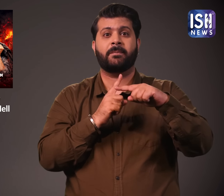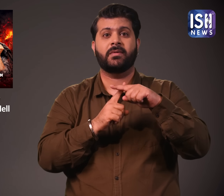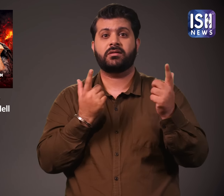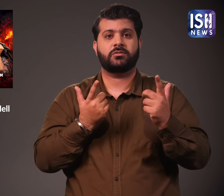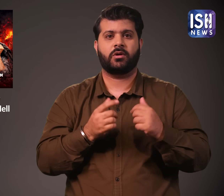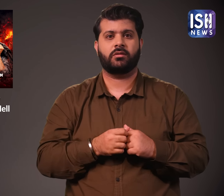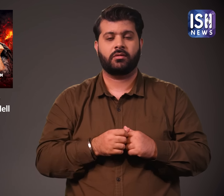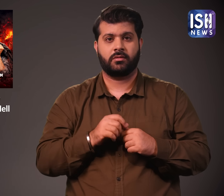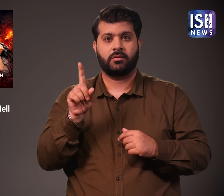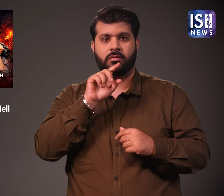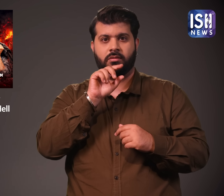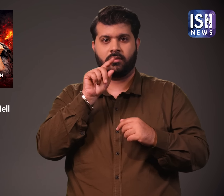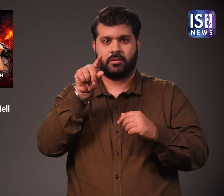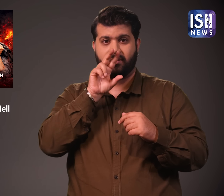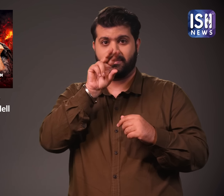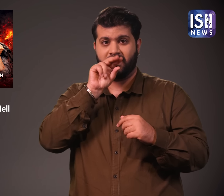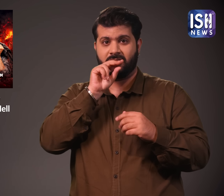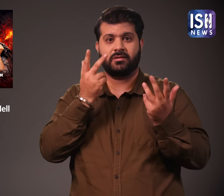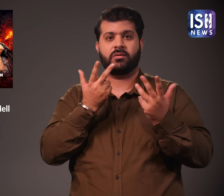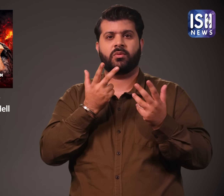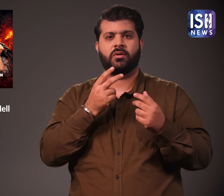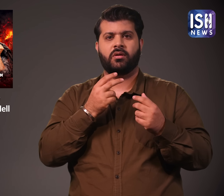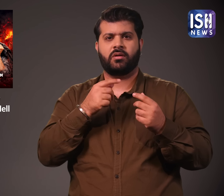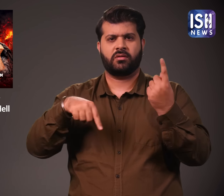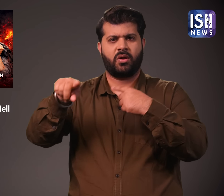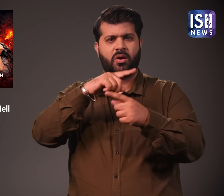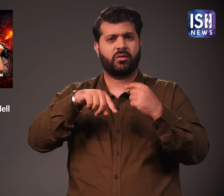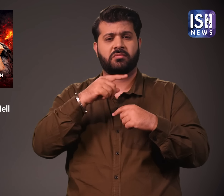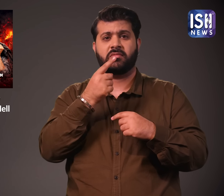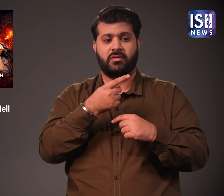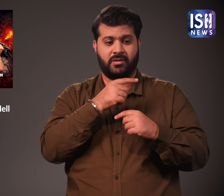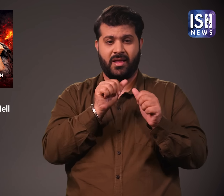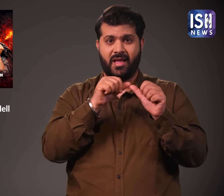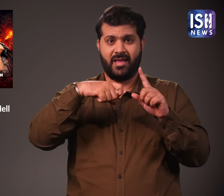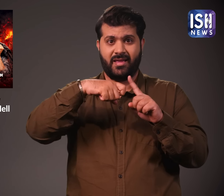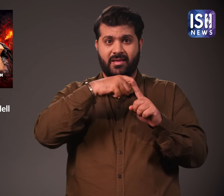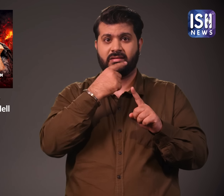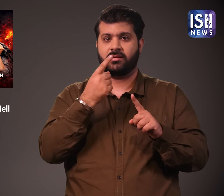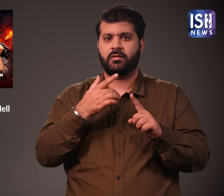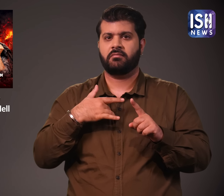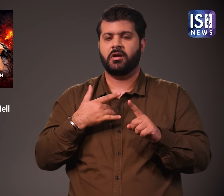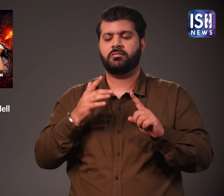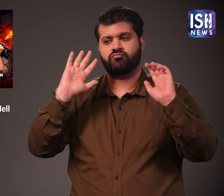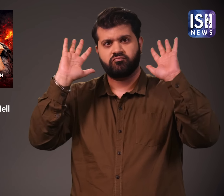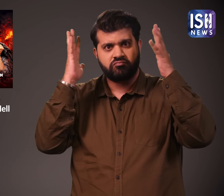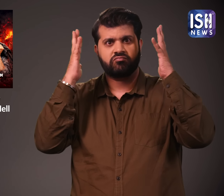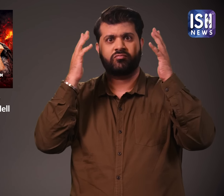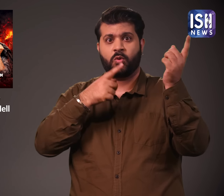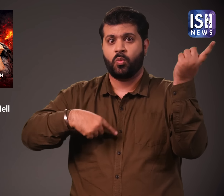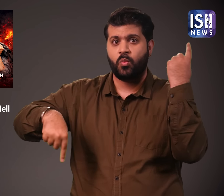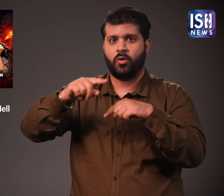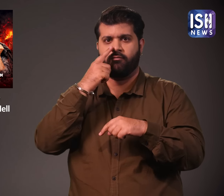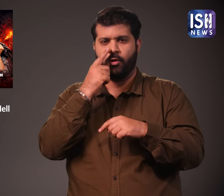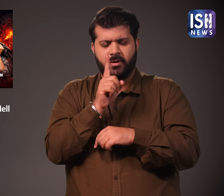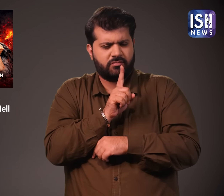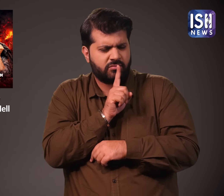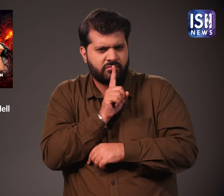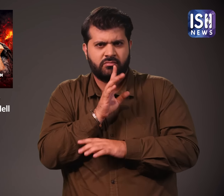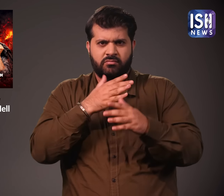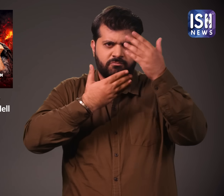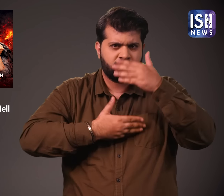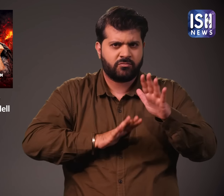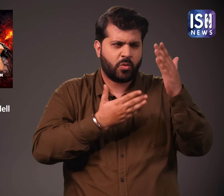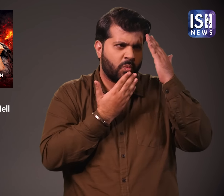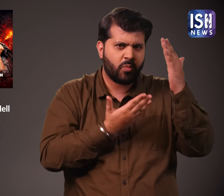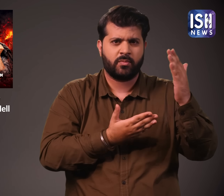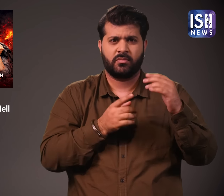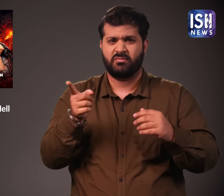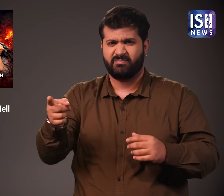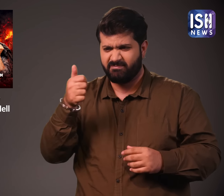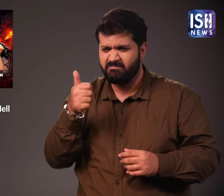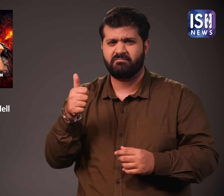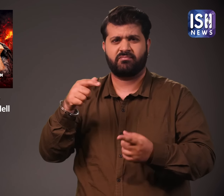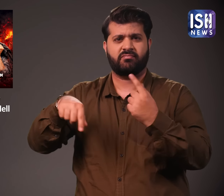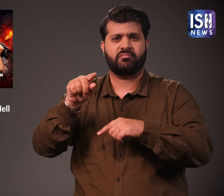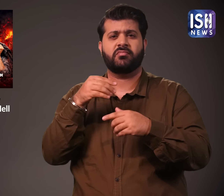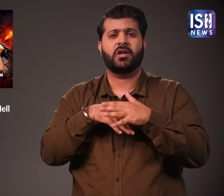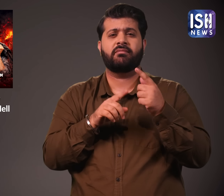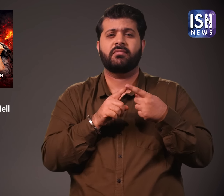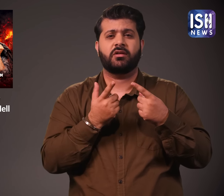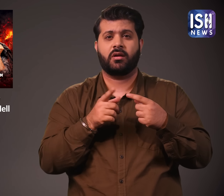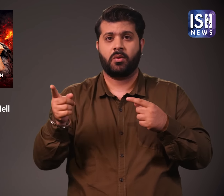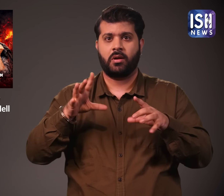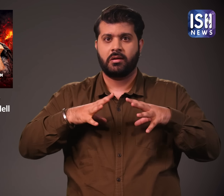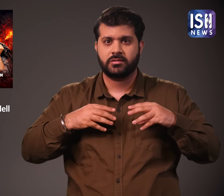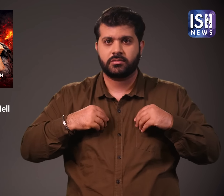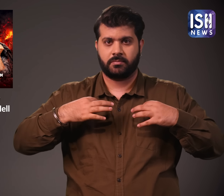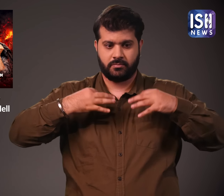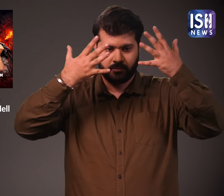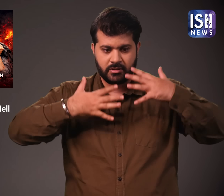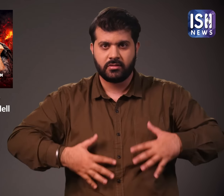In his speeches, Khamenei praised women who followed strict religious dress,